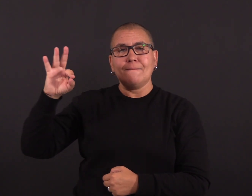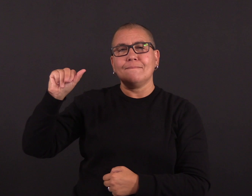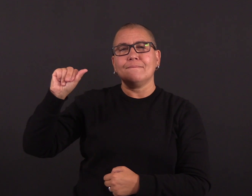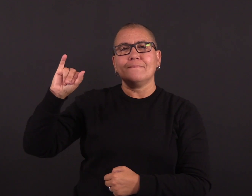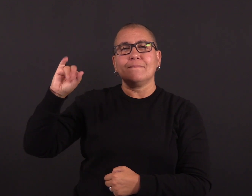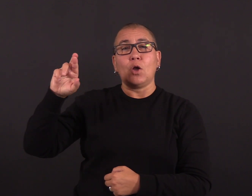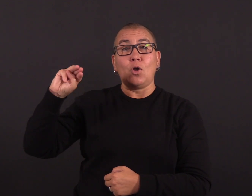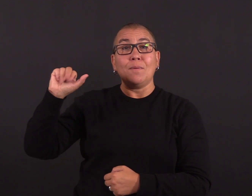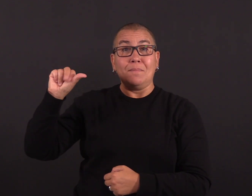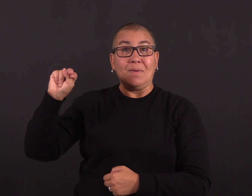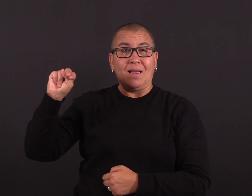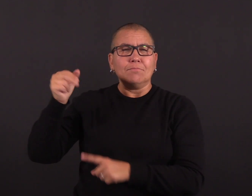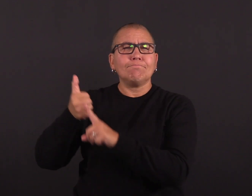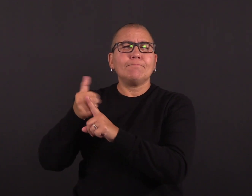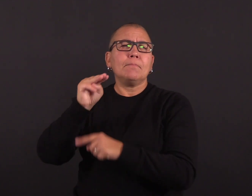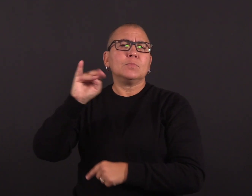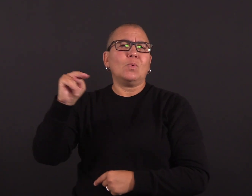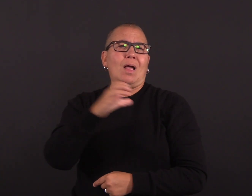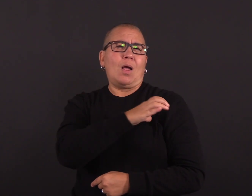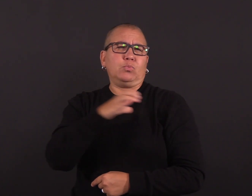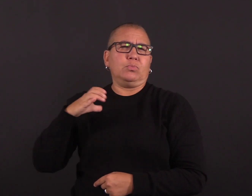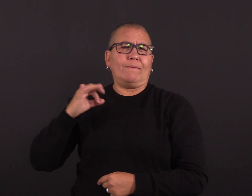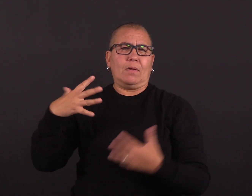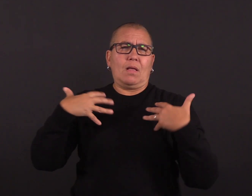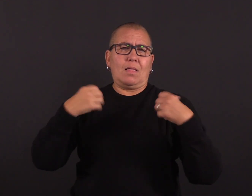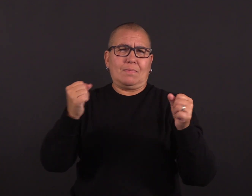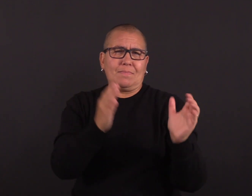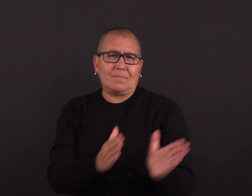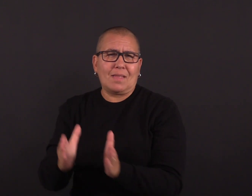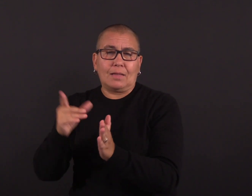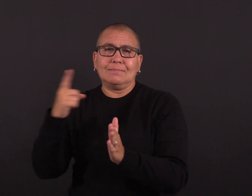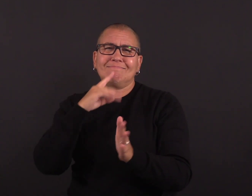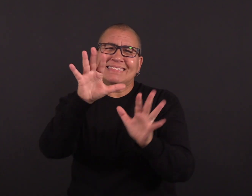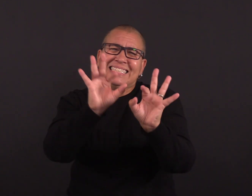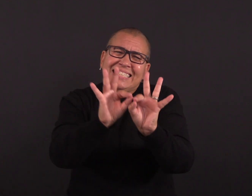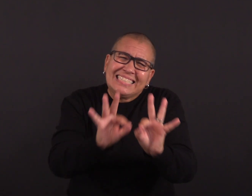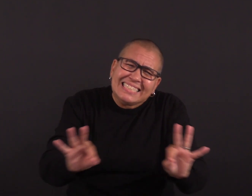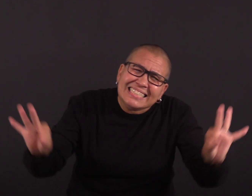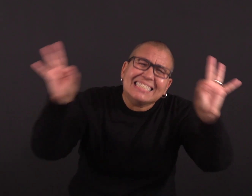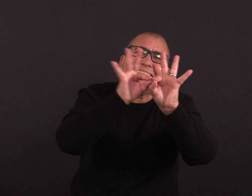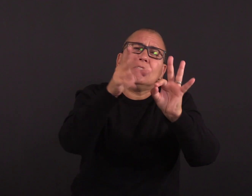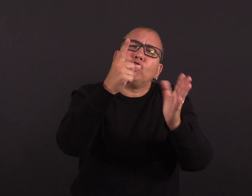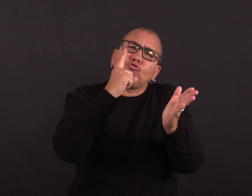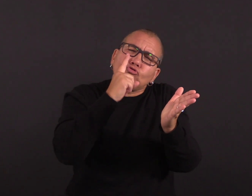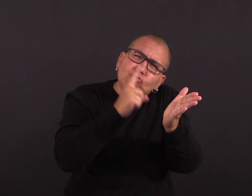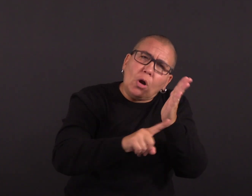Clinics in partnership with the state will provide free vaccine for children and for